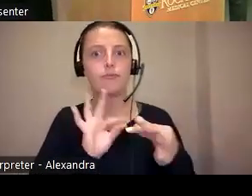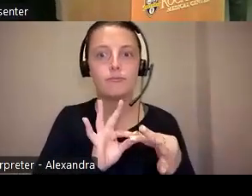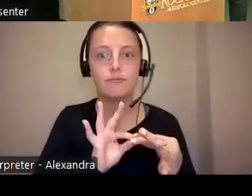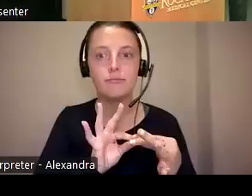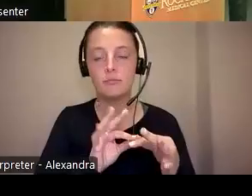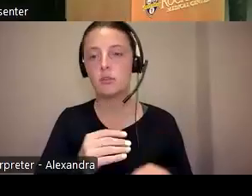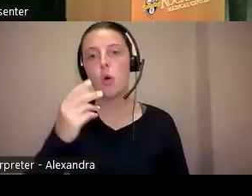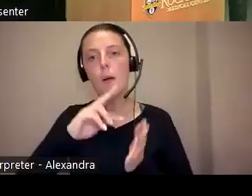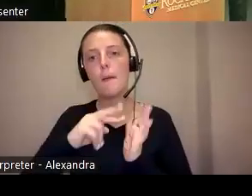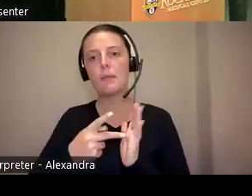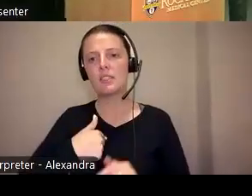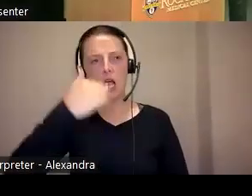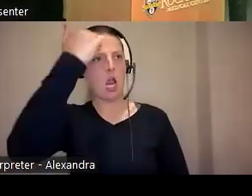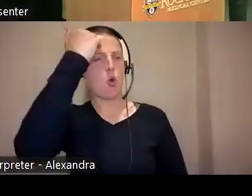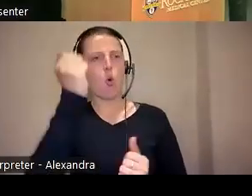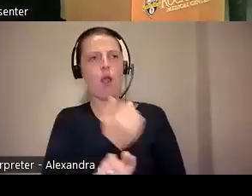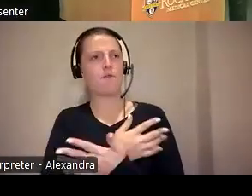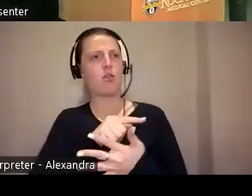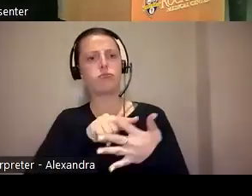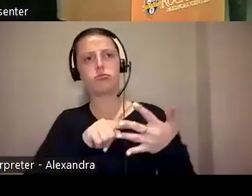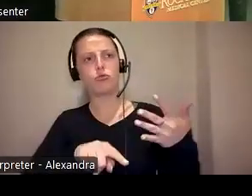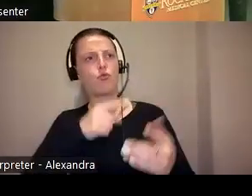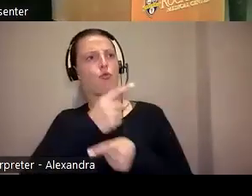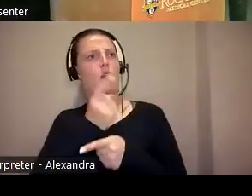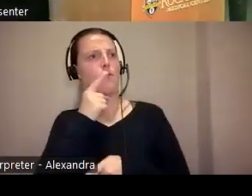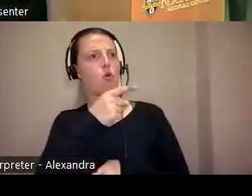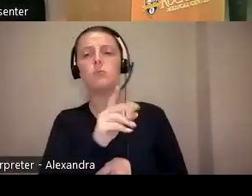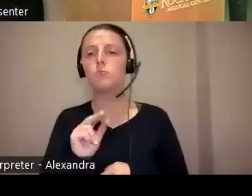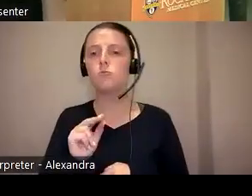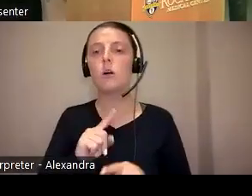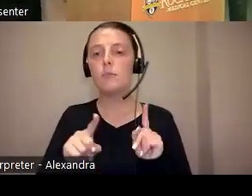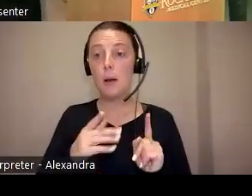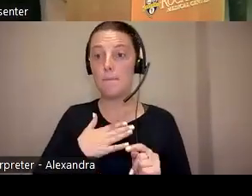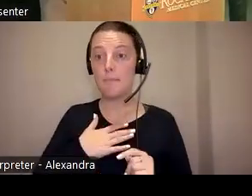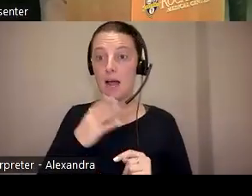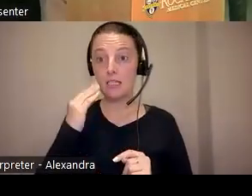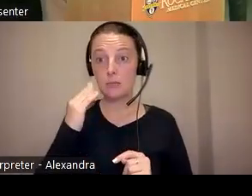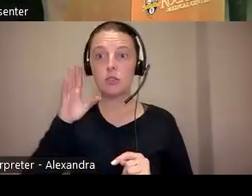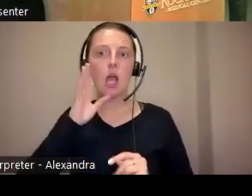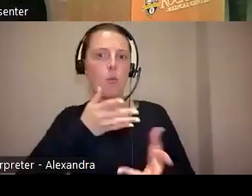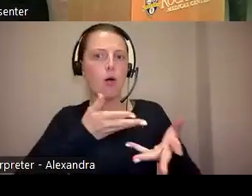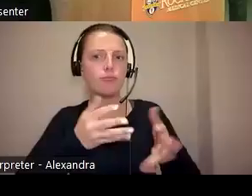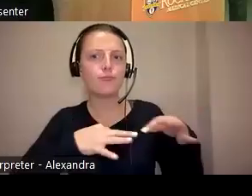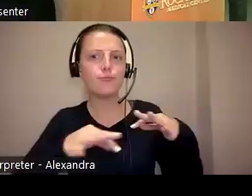to share about their own lived experience in order to help instill hope, inspire and really